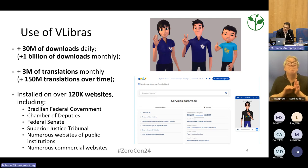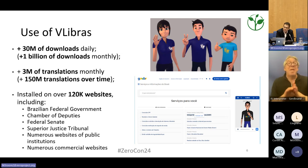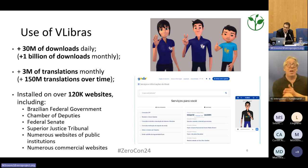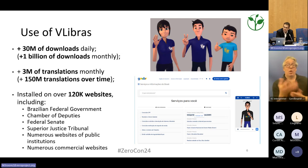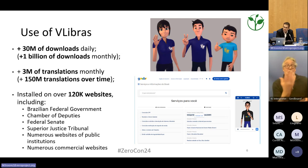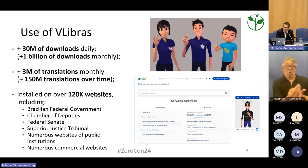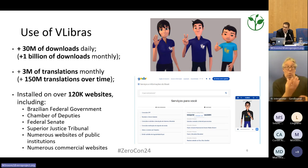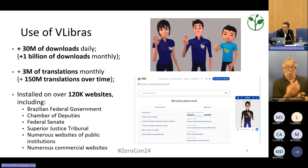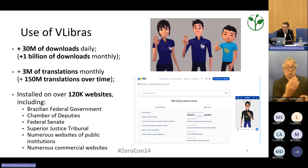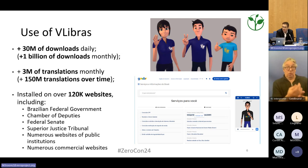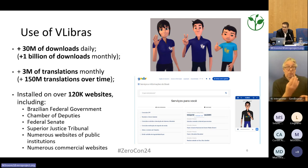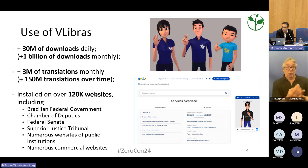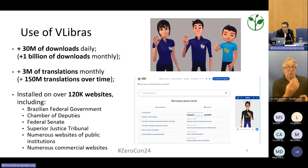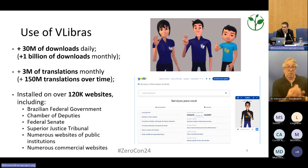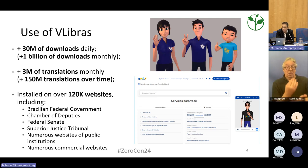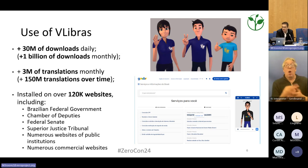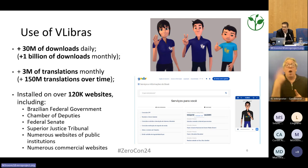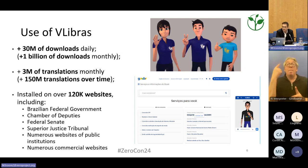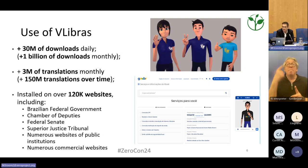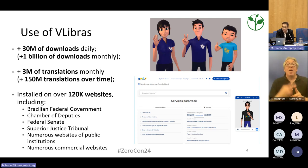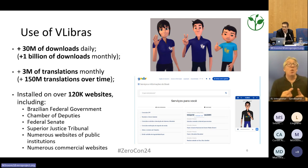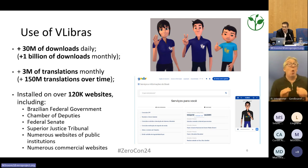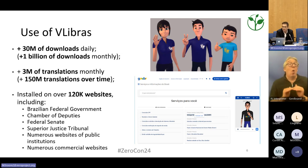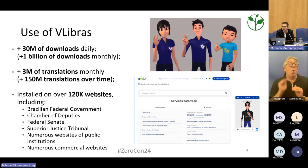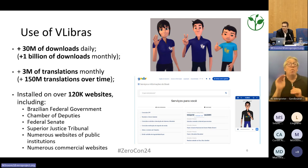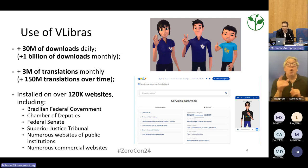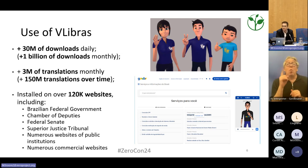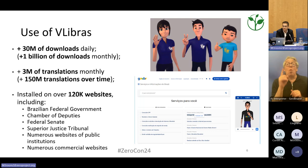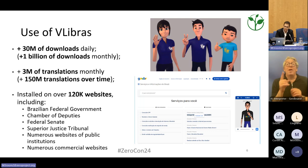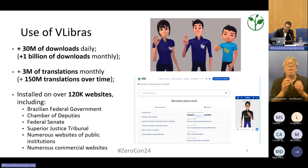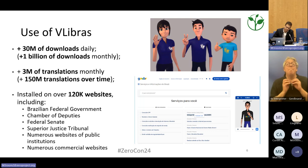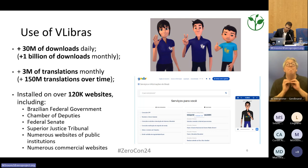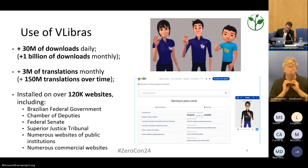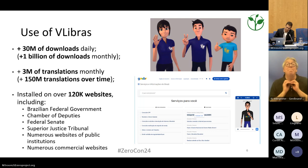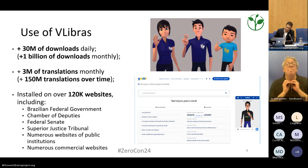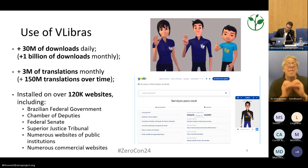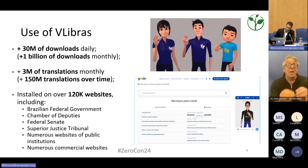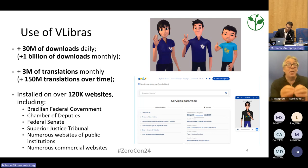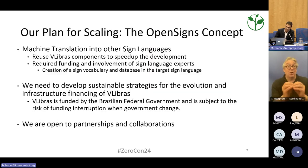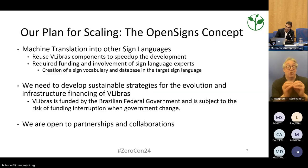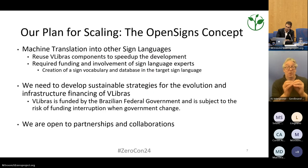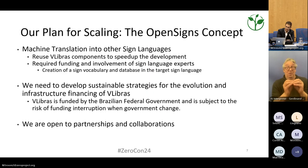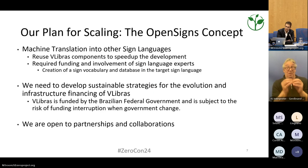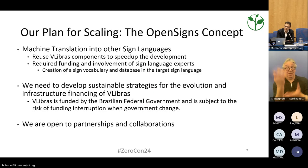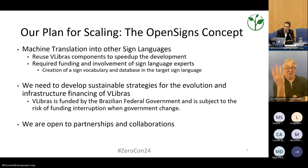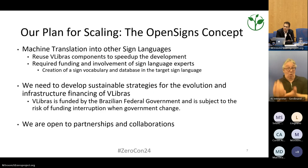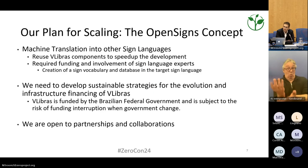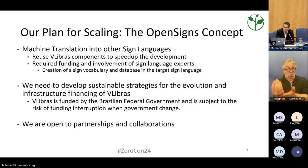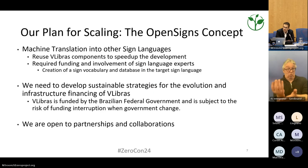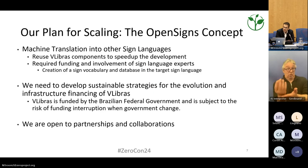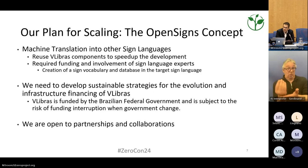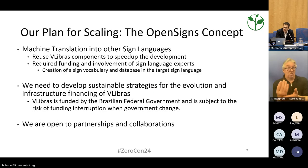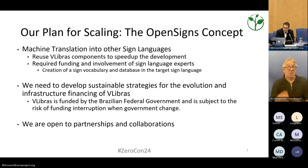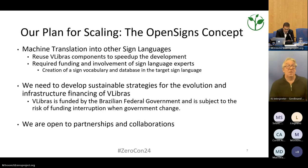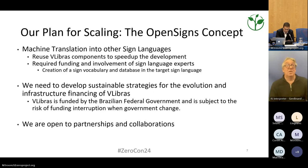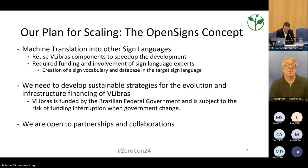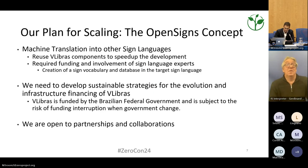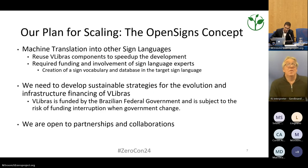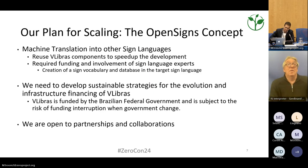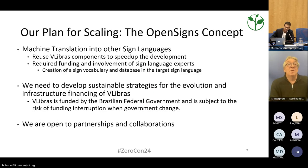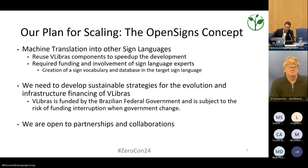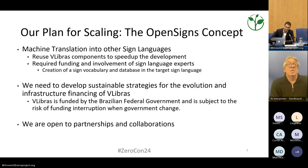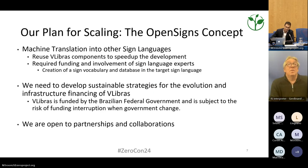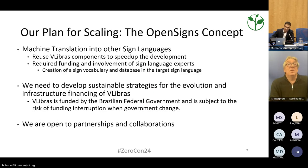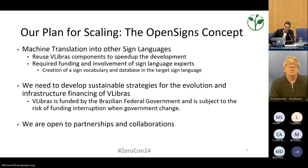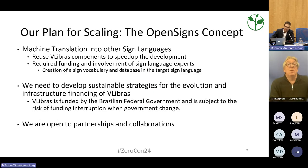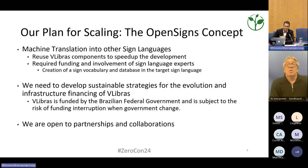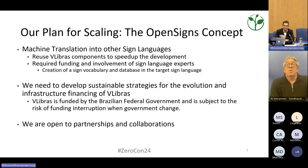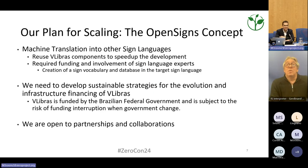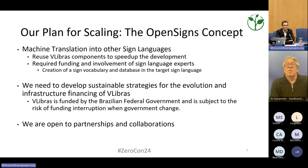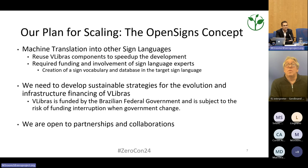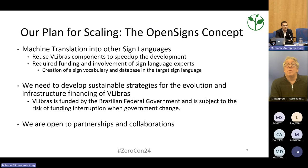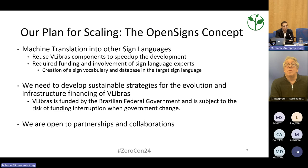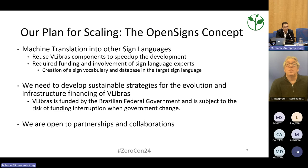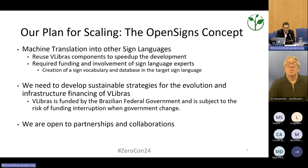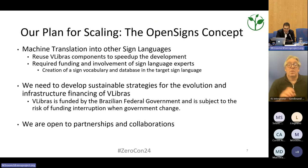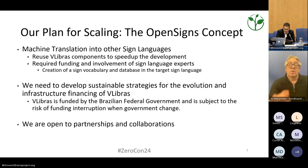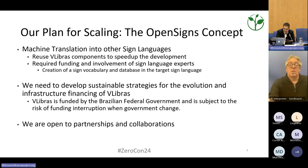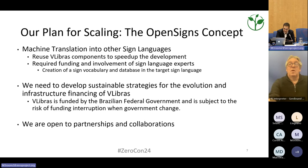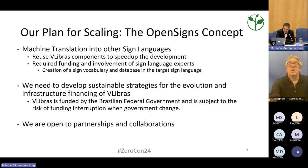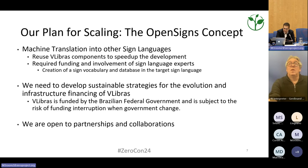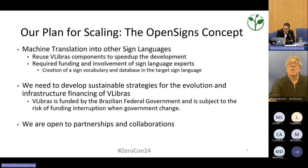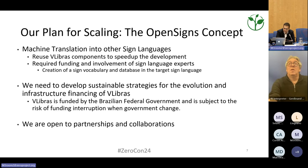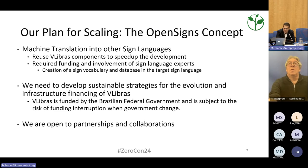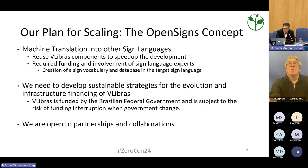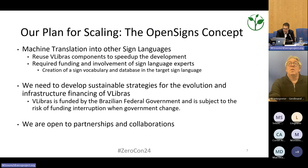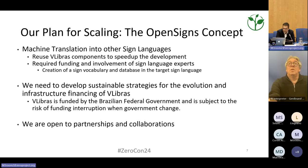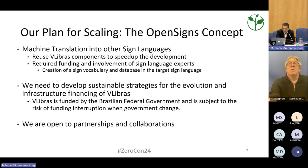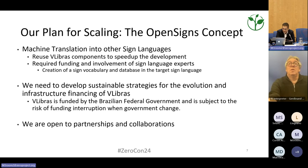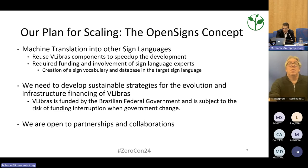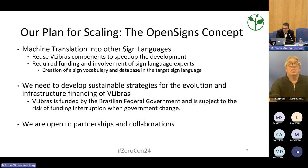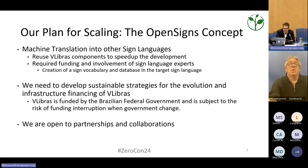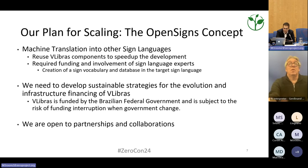and we performed around 3 million translations in one month. The dream continues. We have a